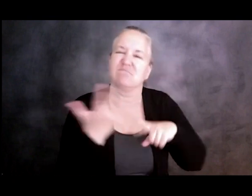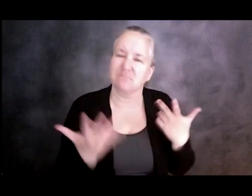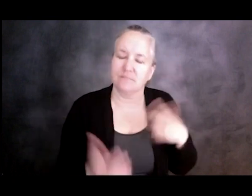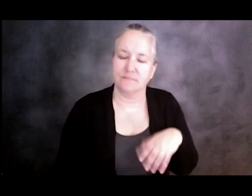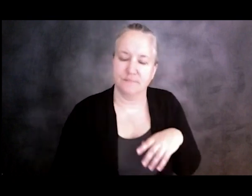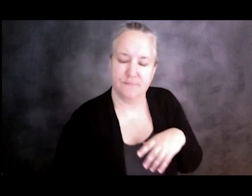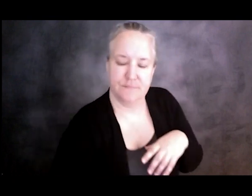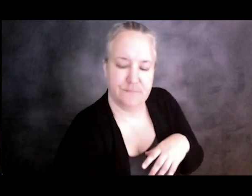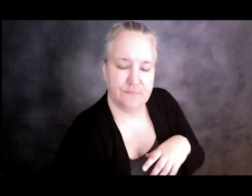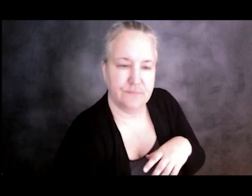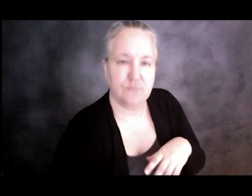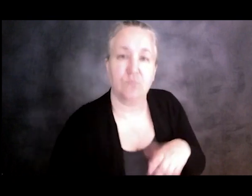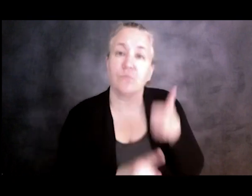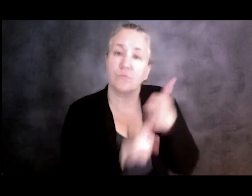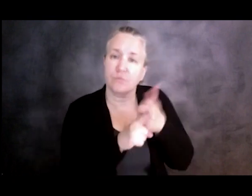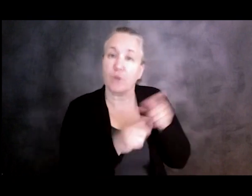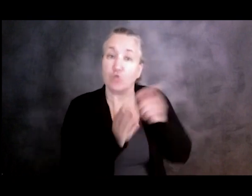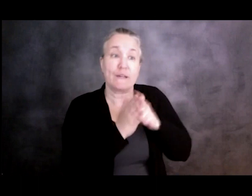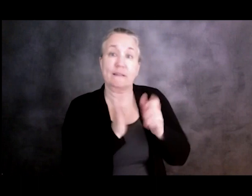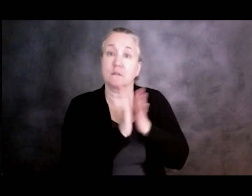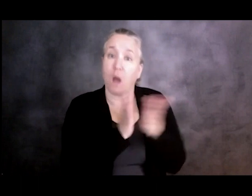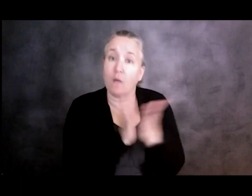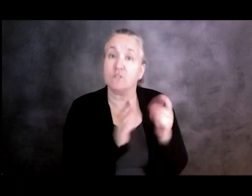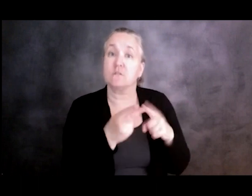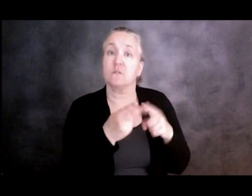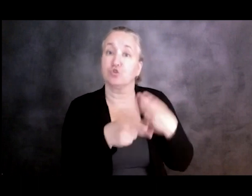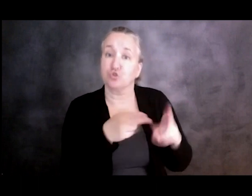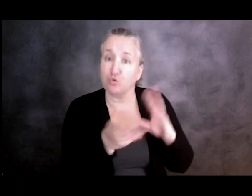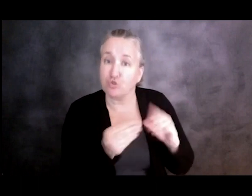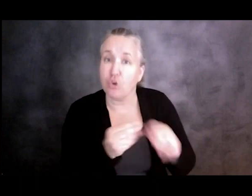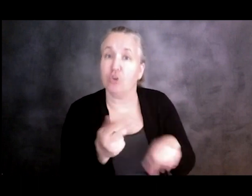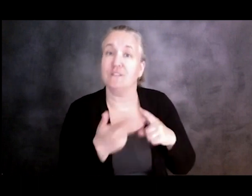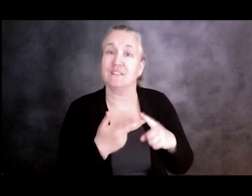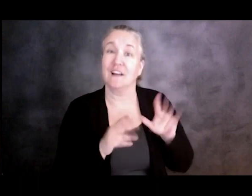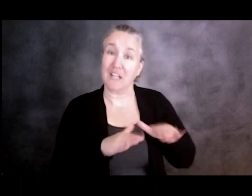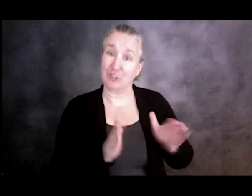you've written novels, short stories, a children's book I actualy haven't read-- with your son--